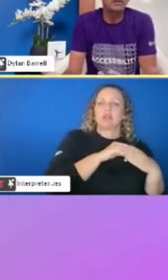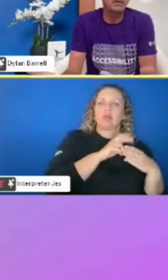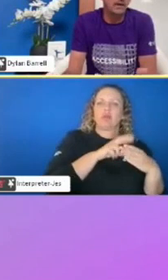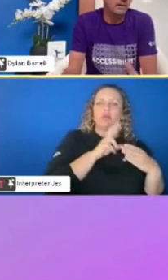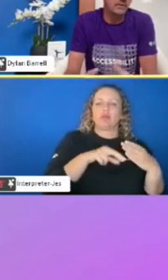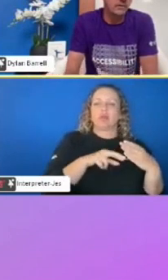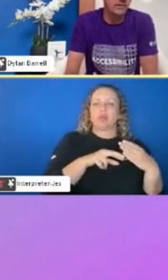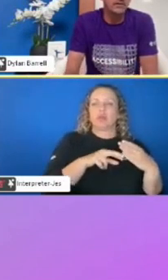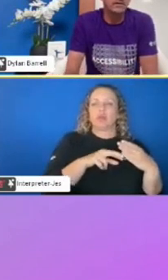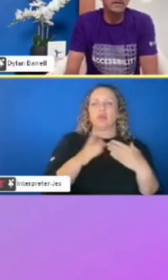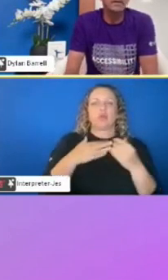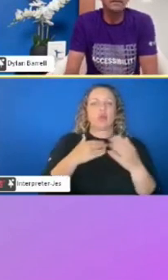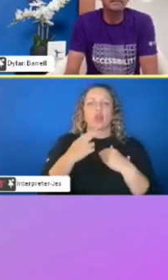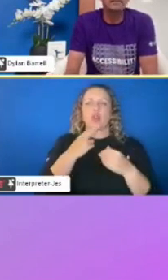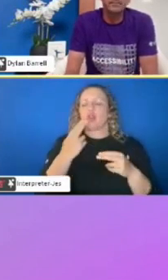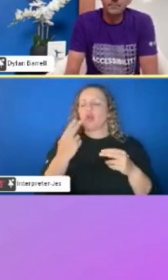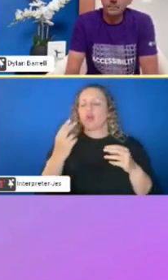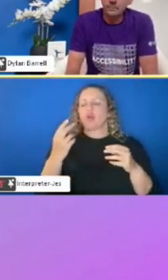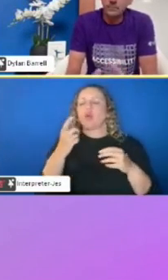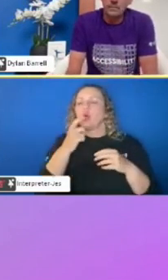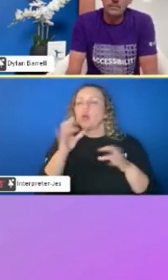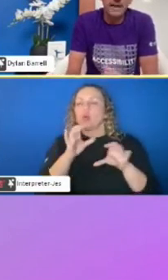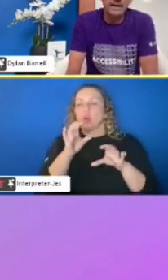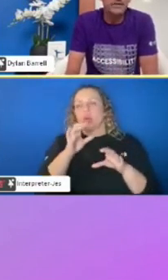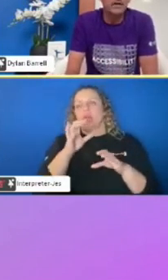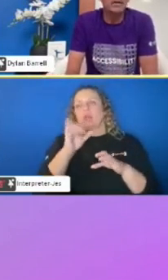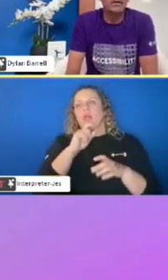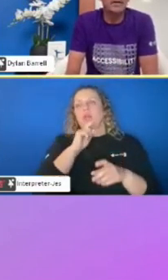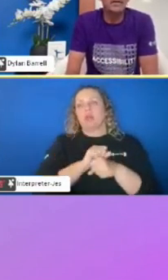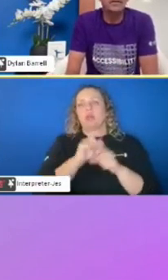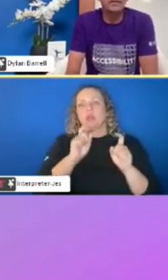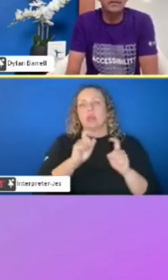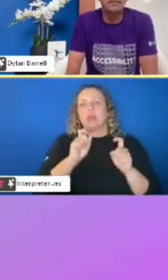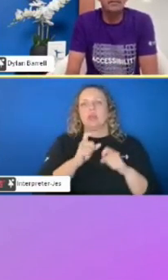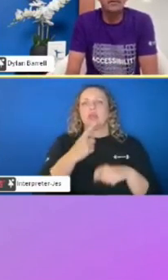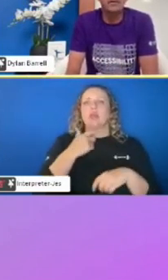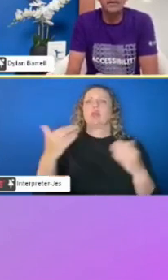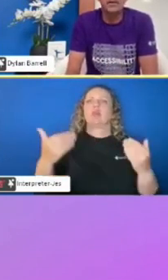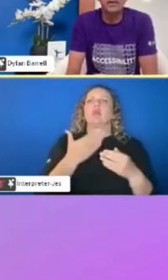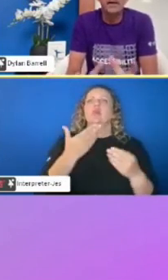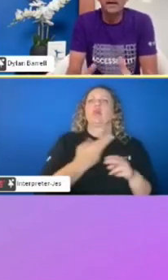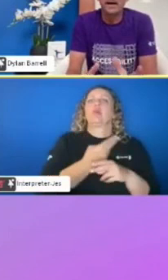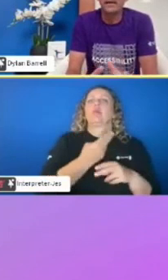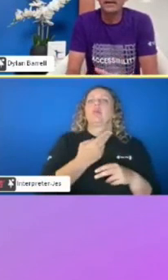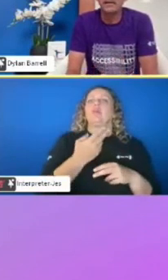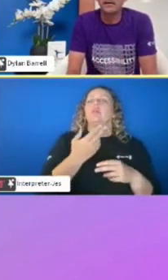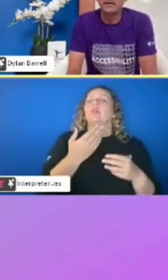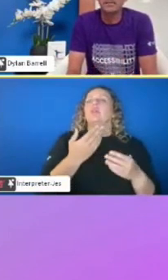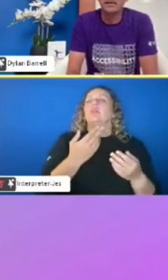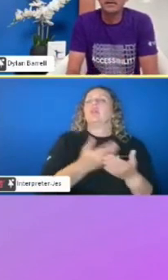regardless of who's doing the testing. We've added new localizations for Hebrew and Norwegian. I think, don't quote me on this,